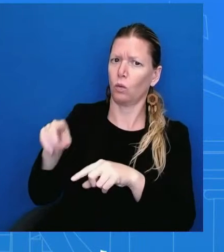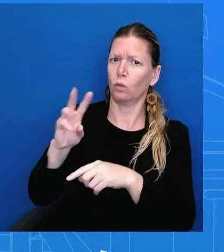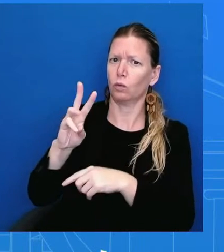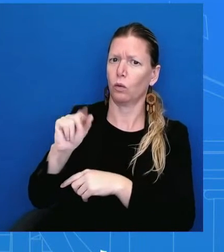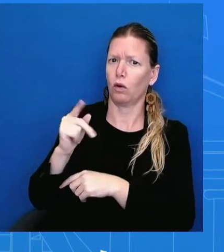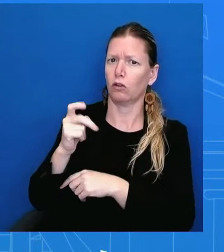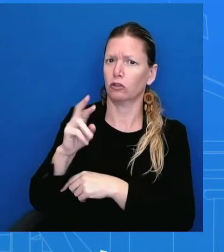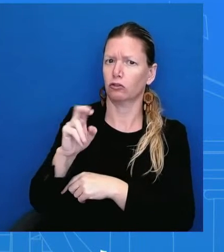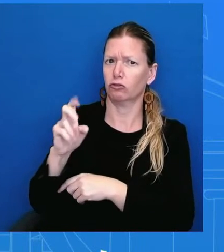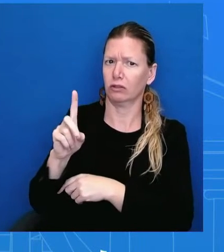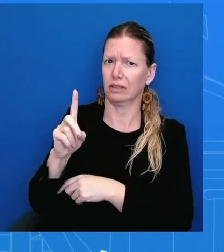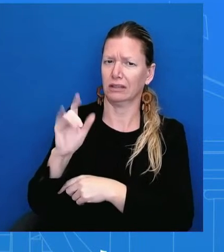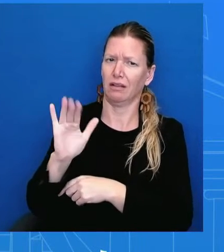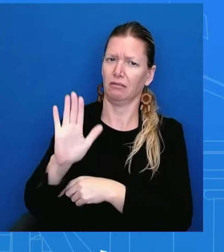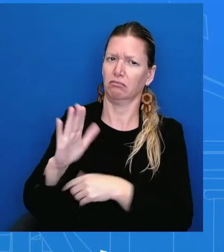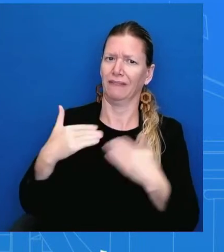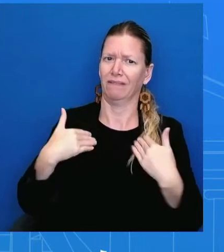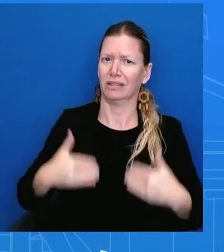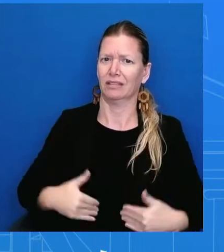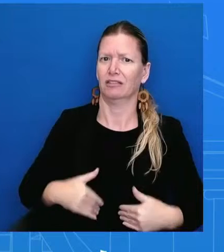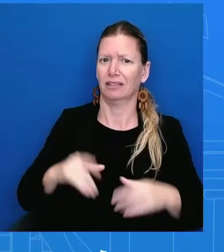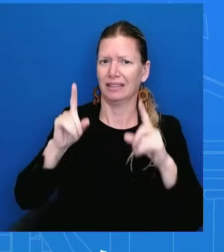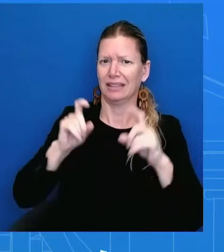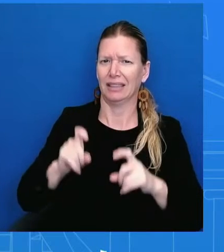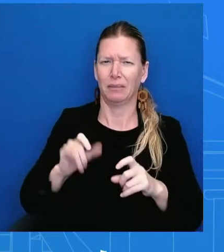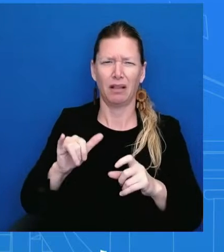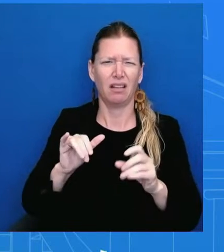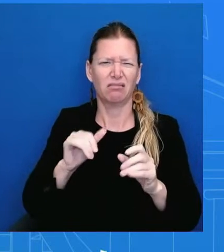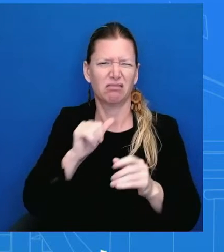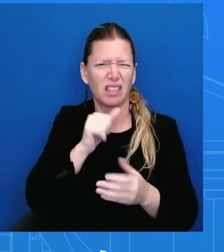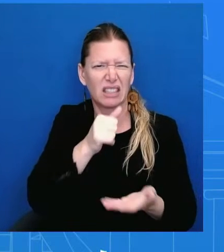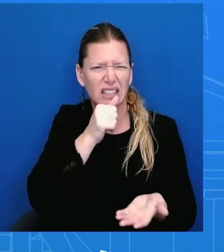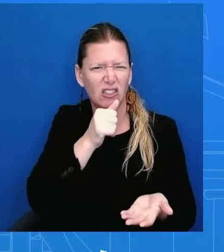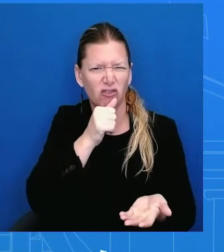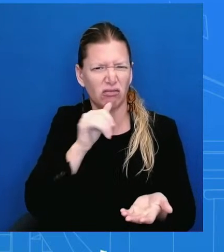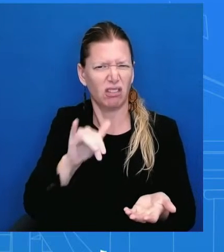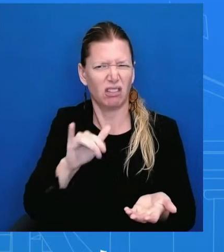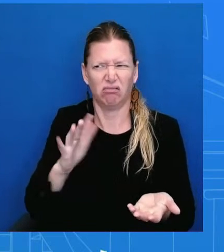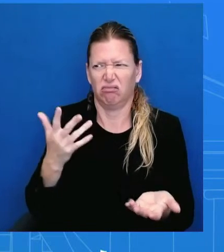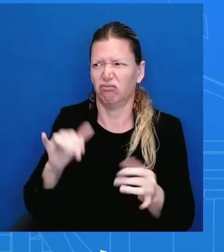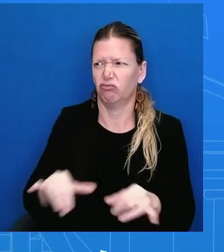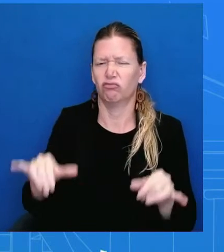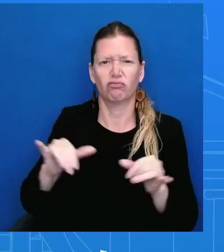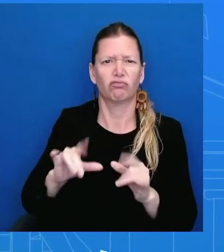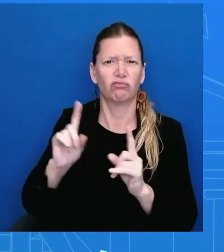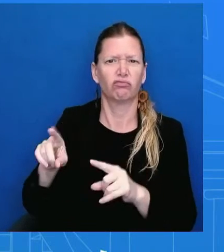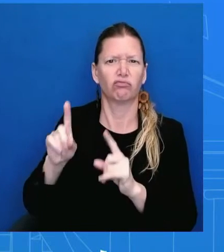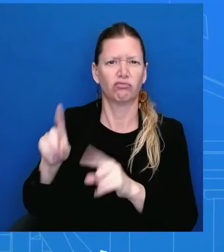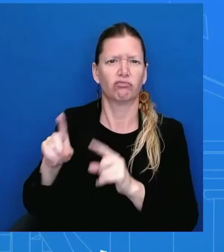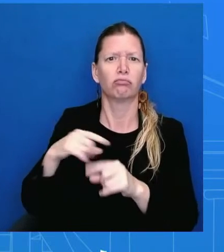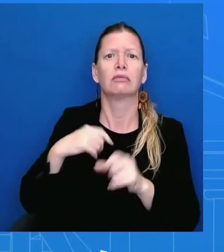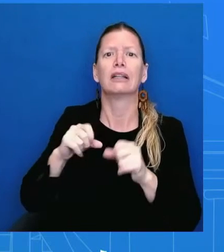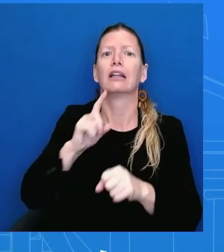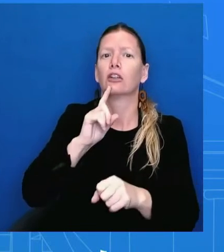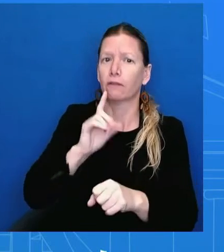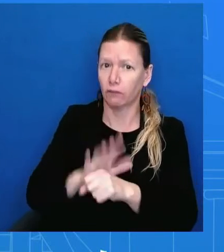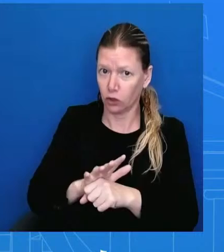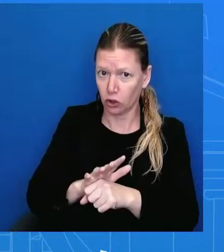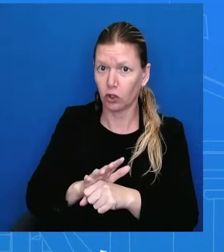And I also confirmed that he sees a neurologist every time that he's done this -- these exams. I don't have anything beyond that. The Press: Okay. Thanks. The Press: Karine -- The Press: Karine --